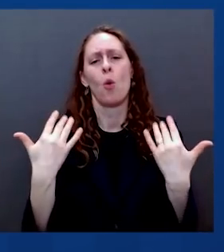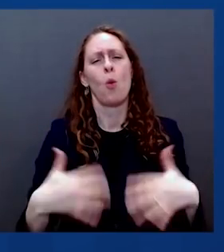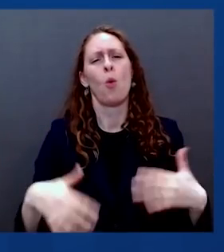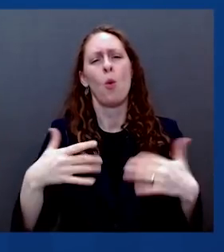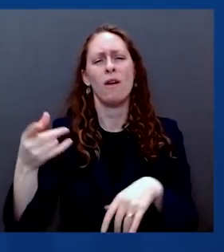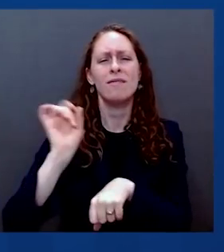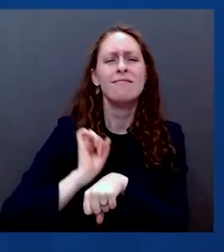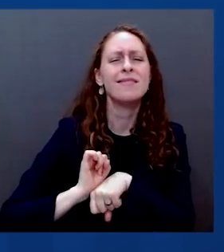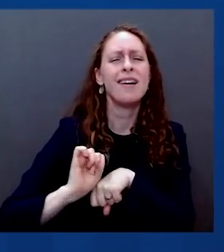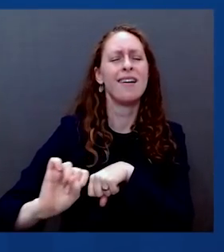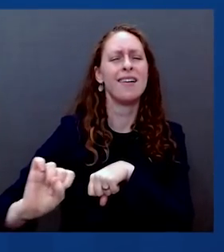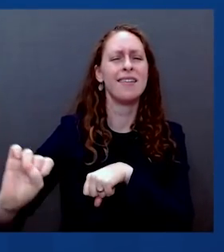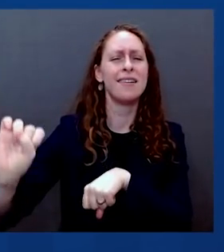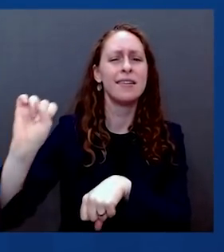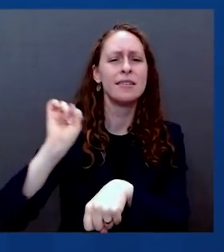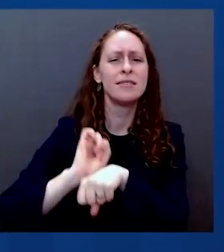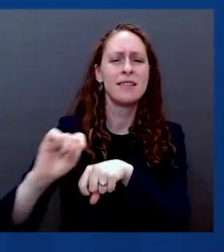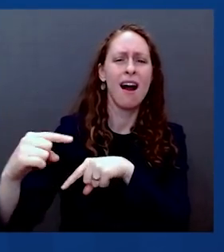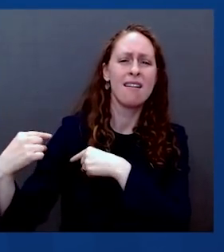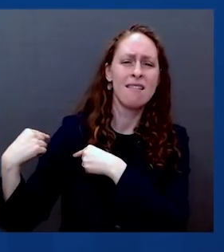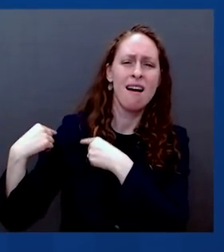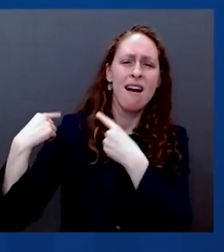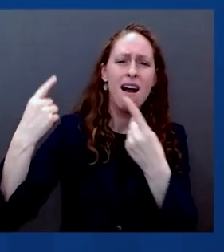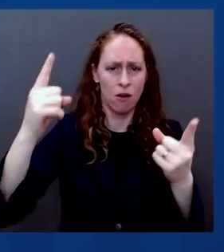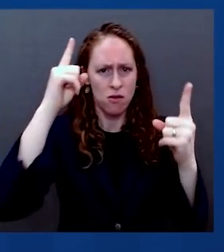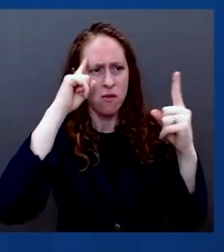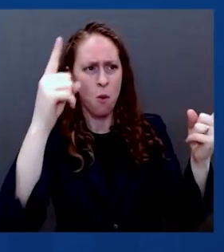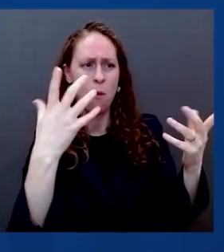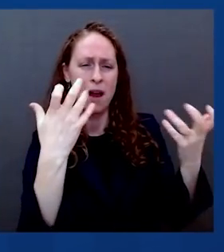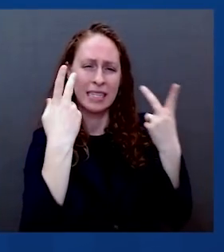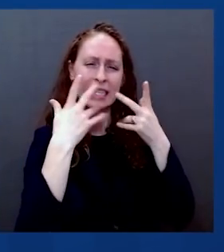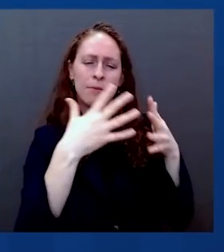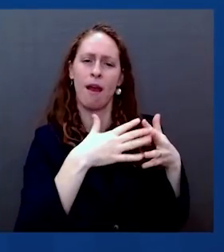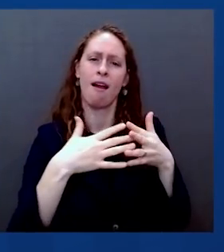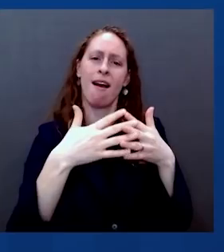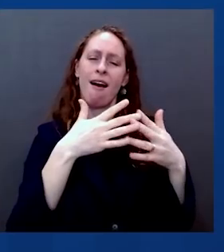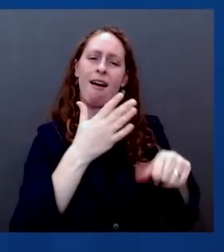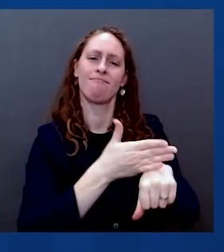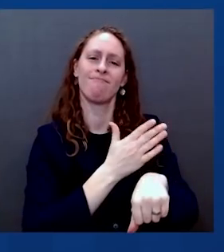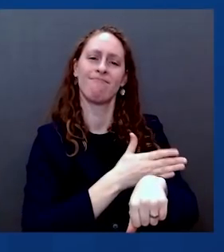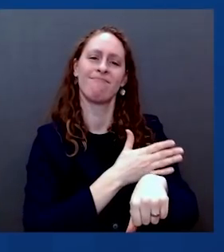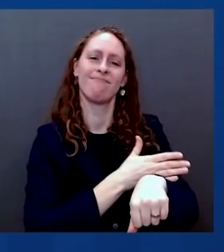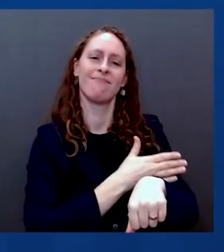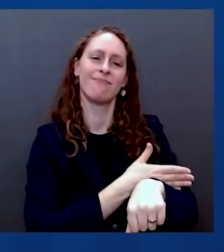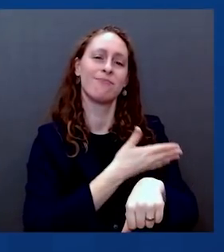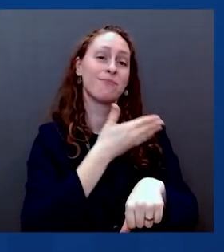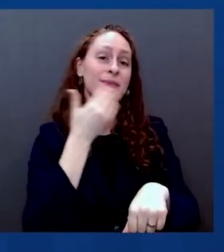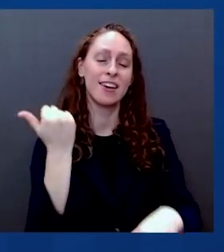We visited the sacred Ebenezer Baptist Church and paused to prayed at the crypt of Dr. and Mrs. King,